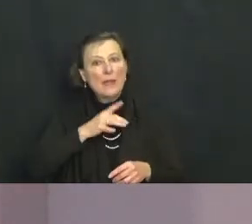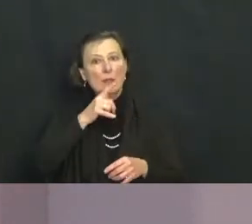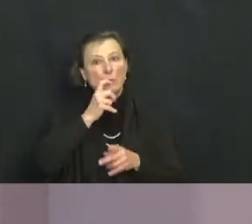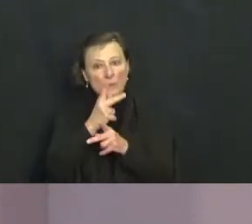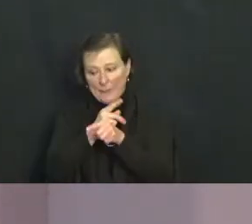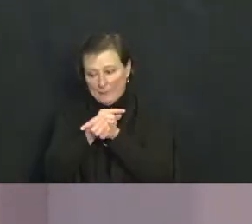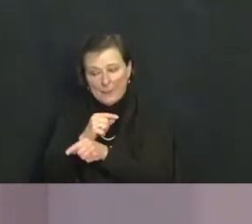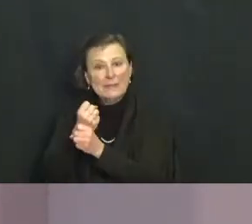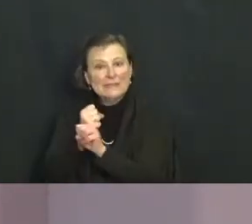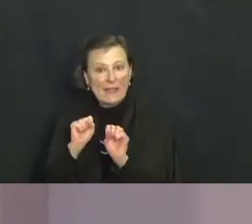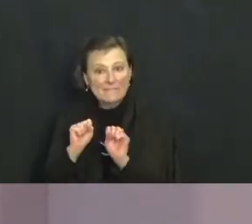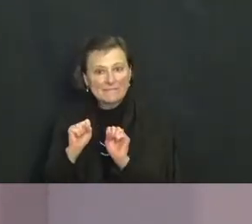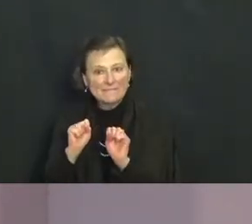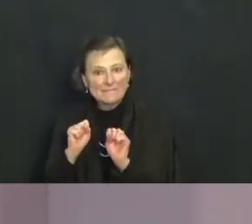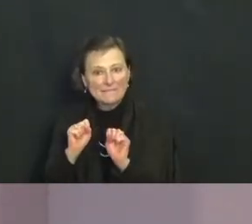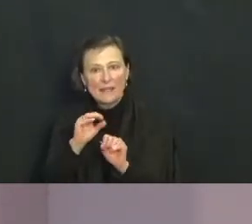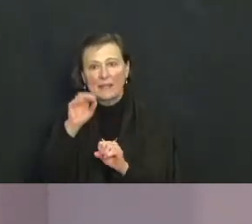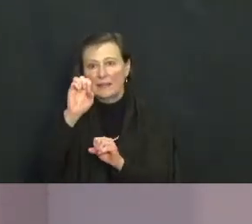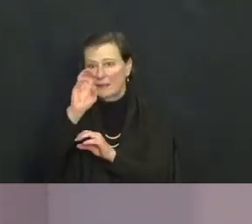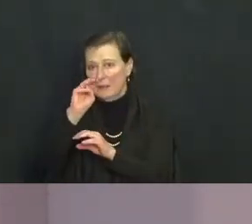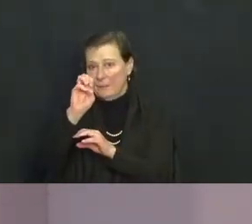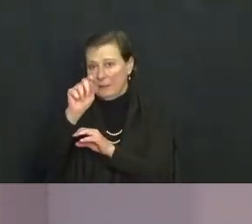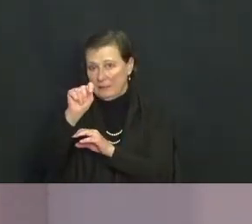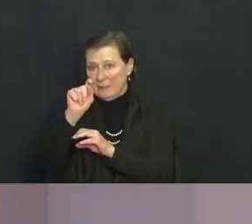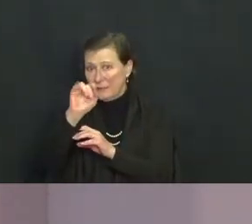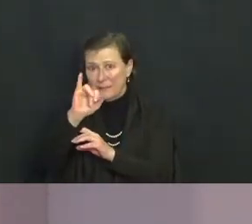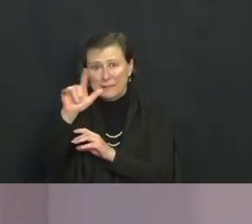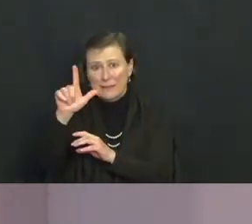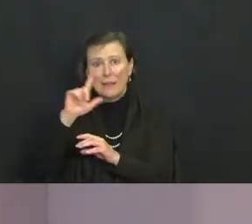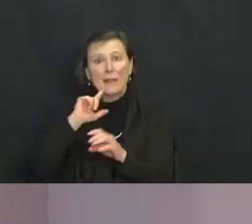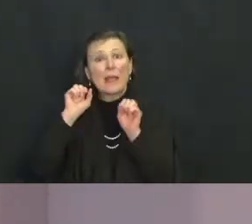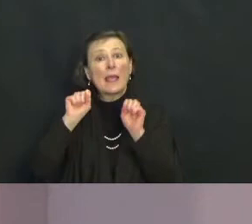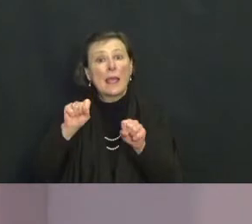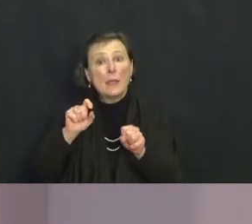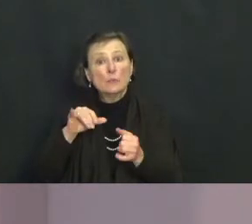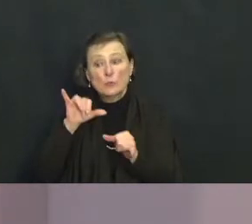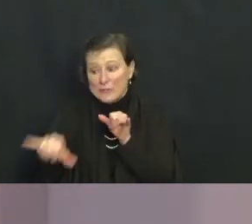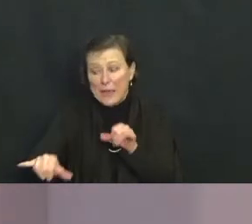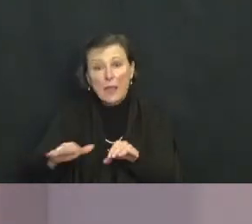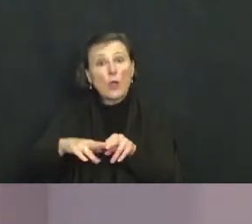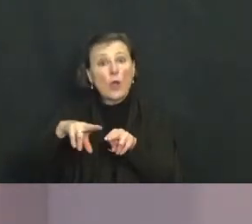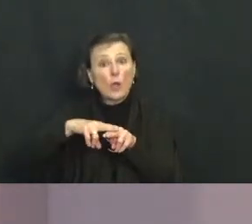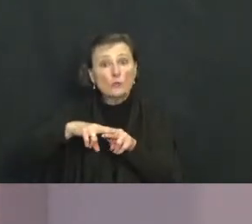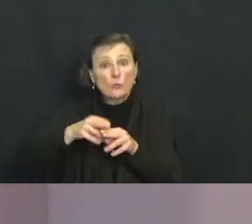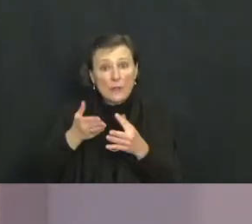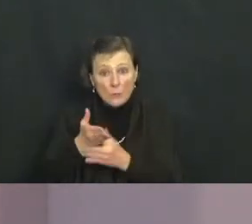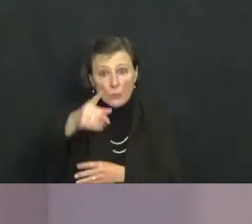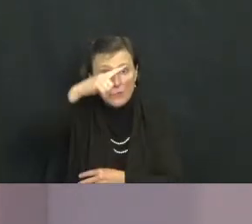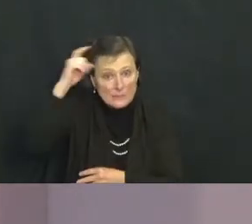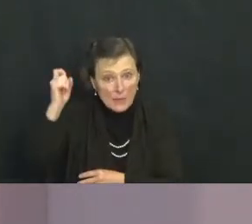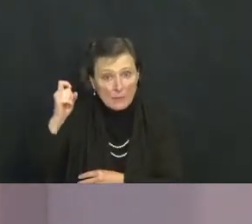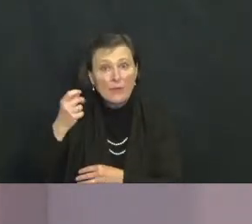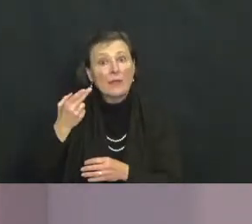And, if Emmett Till had been able to stay on a train all summer, he would maybe have